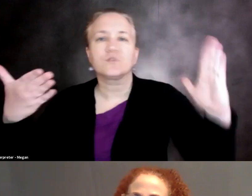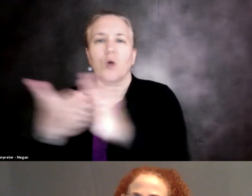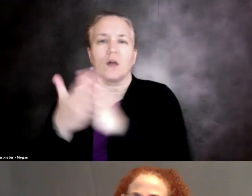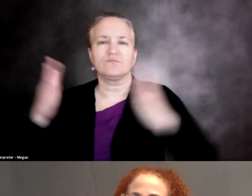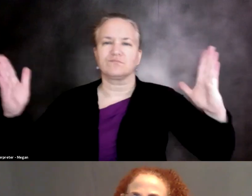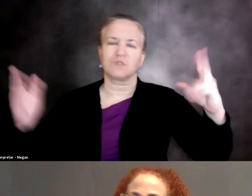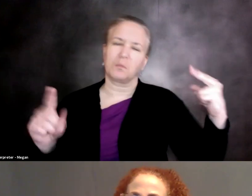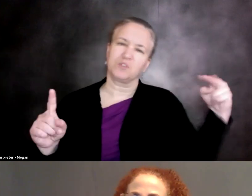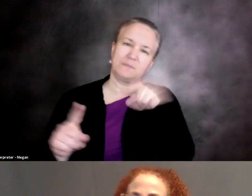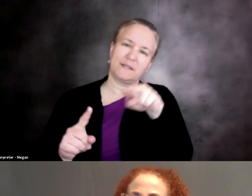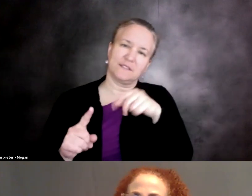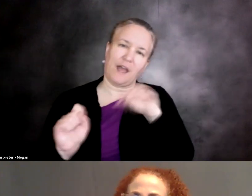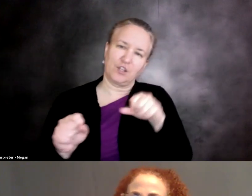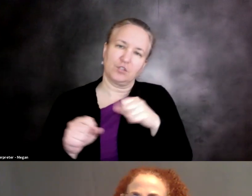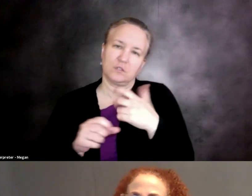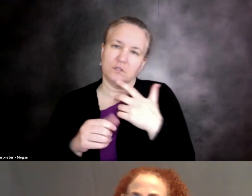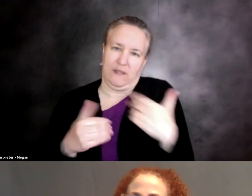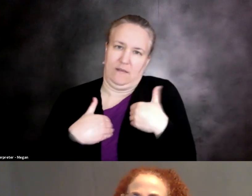I could get on the contradictions